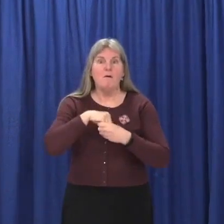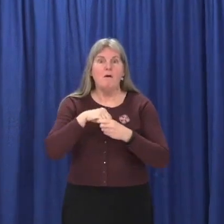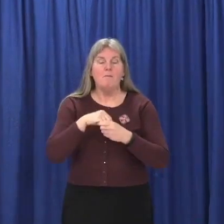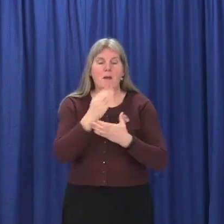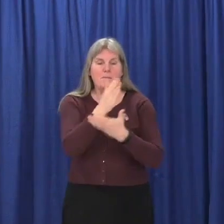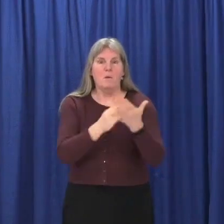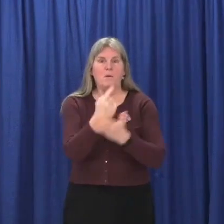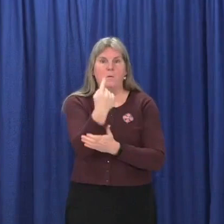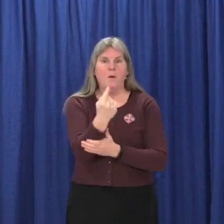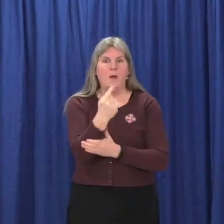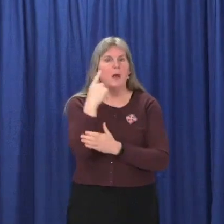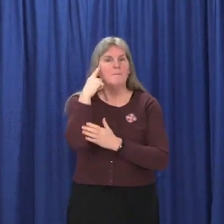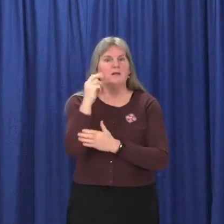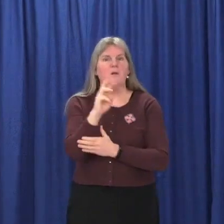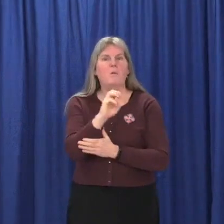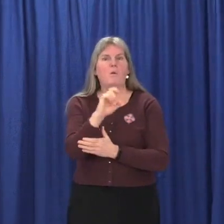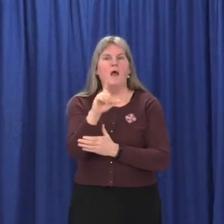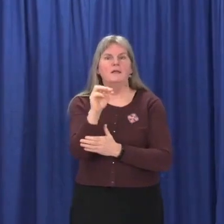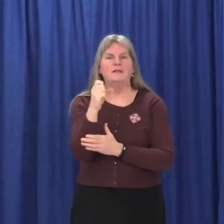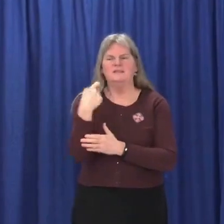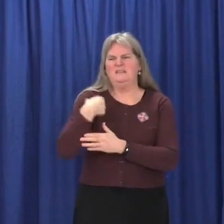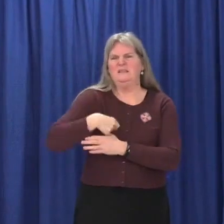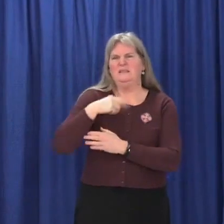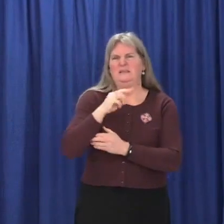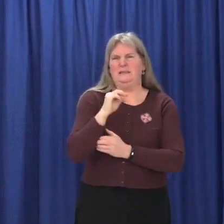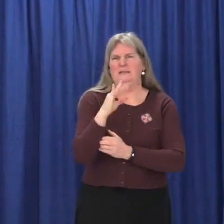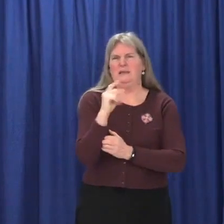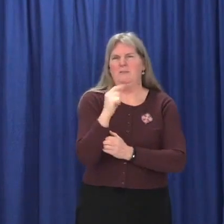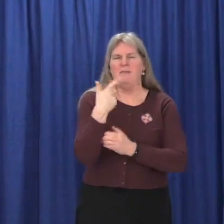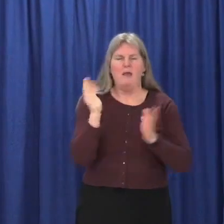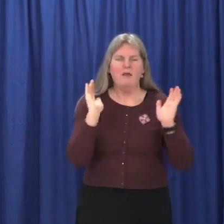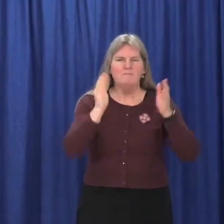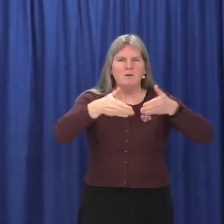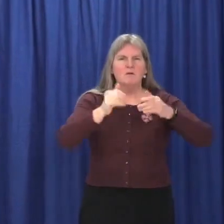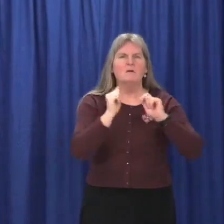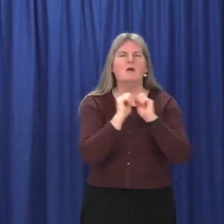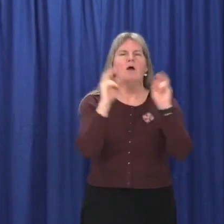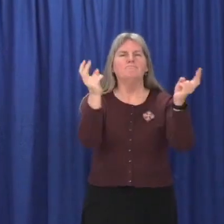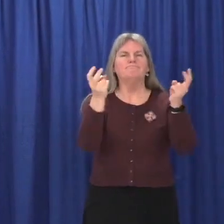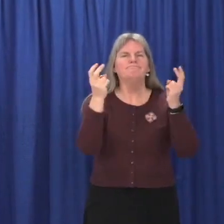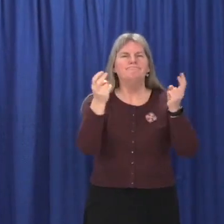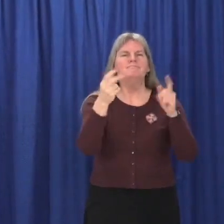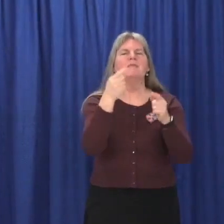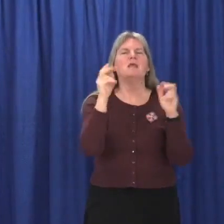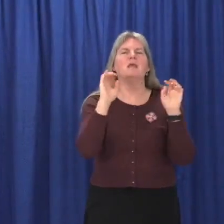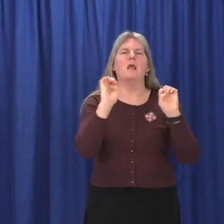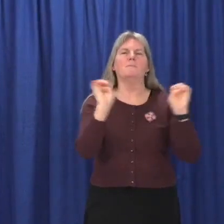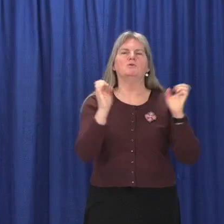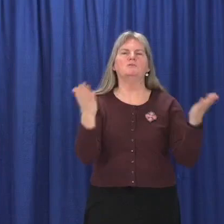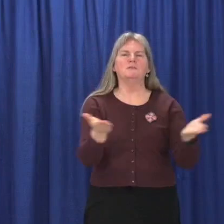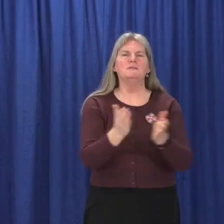wellness summit to address the substance use health emergency in Yukon. It was a very moving